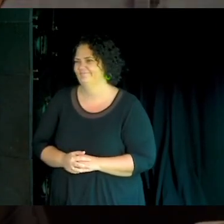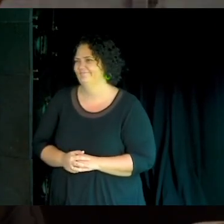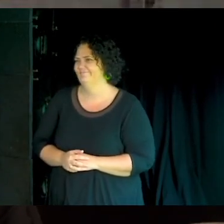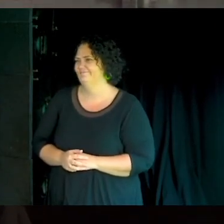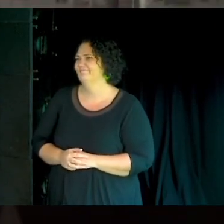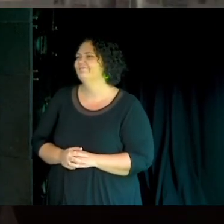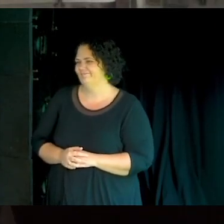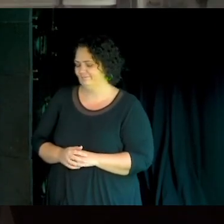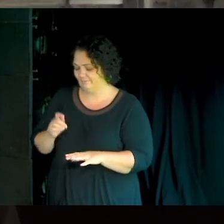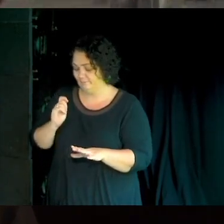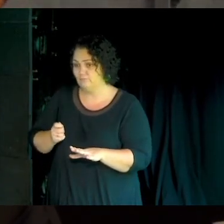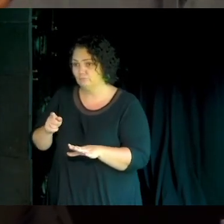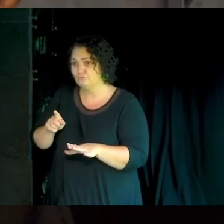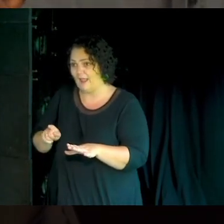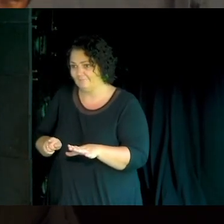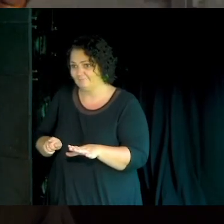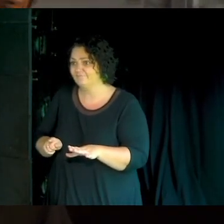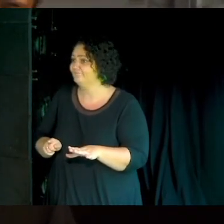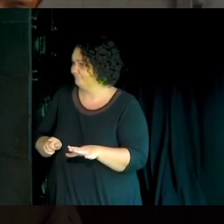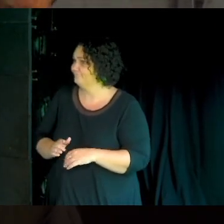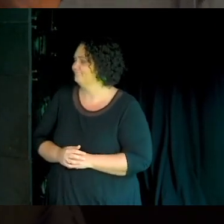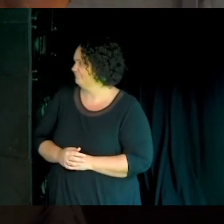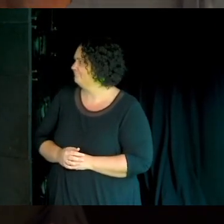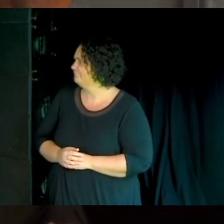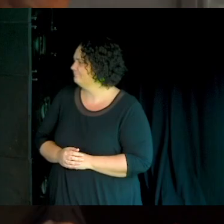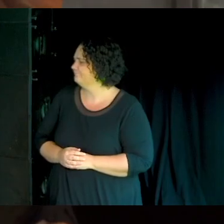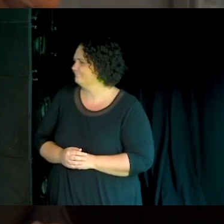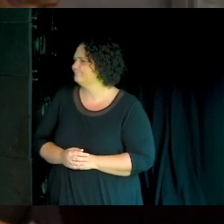crack it and this is how you got it wow and with that one as well